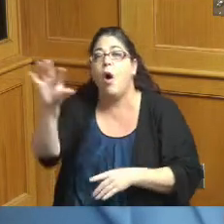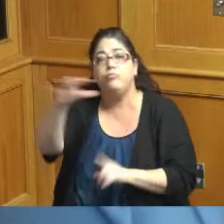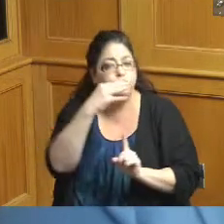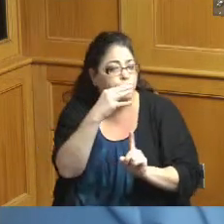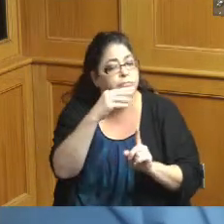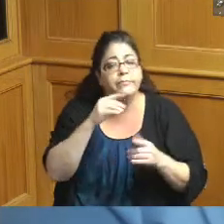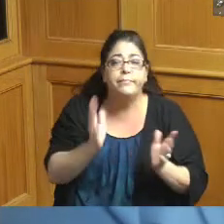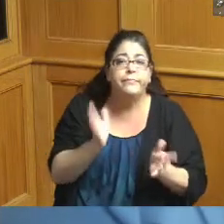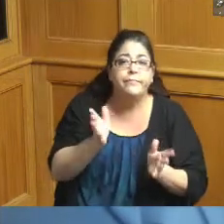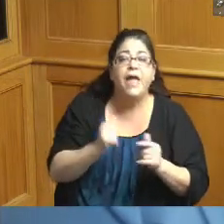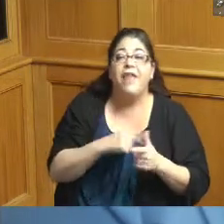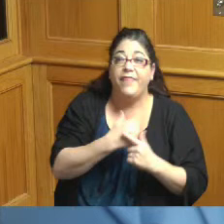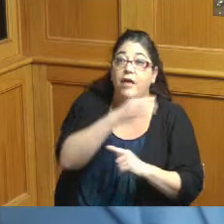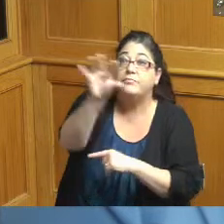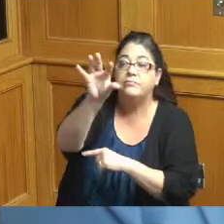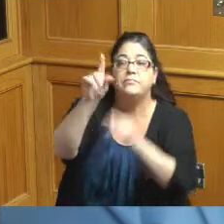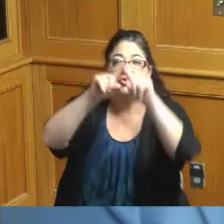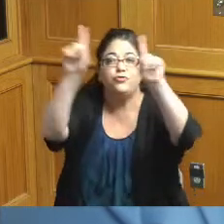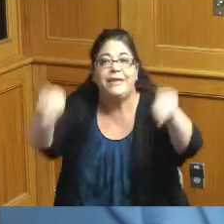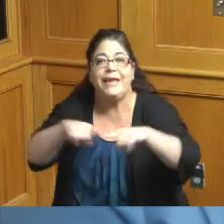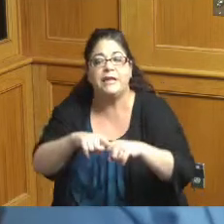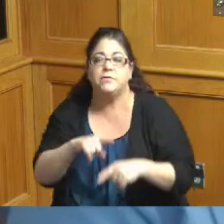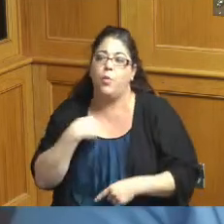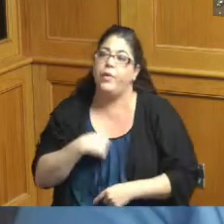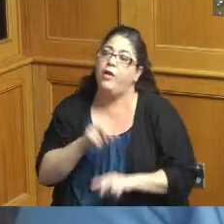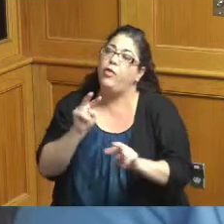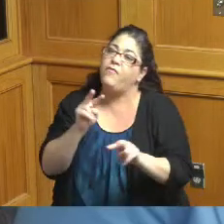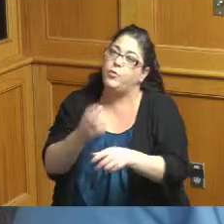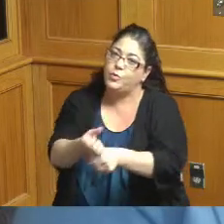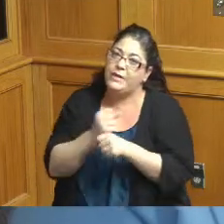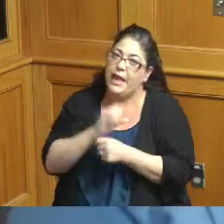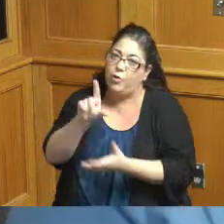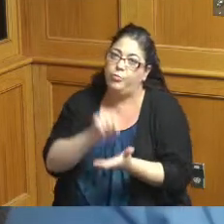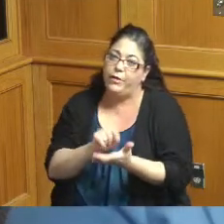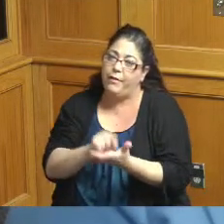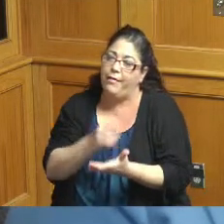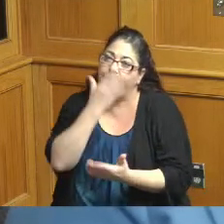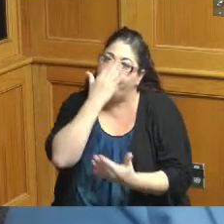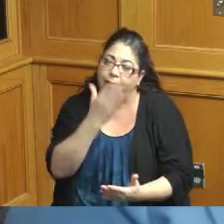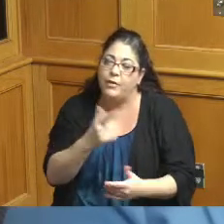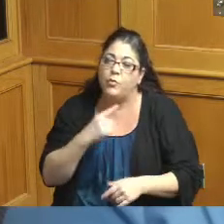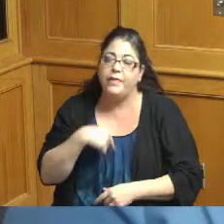looking forward to seeing that in writing and that's why we are having these type of hearings